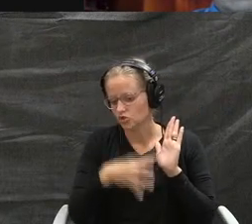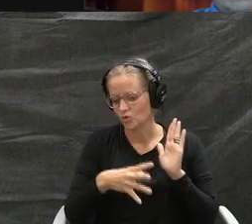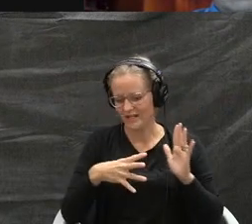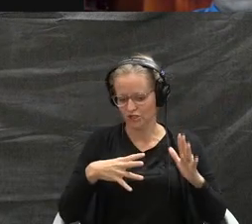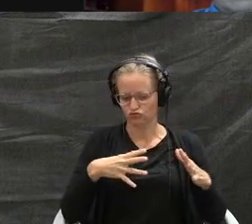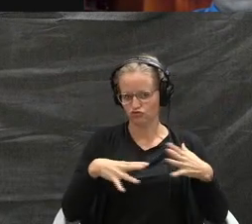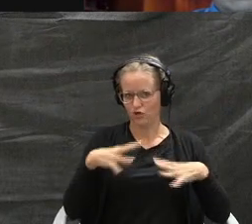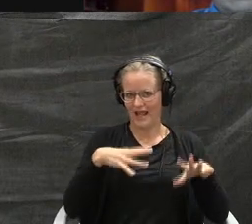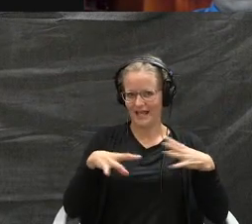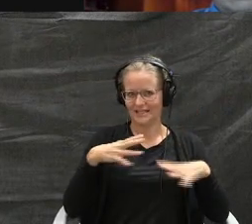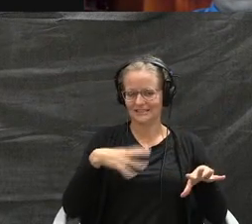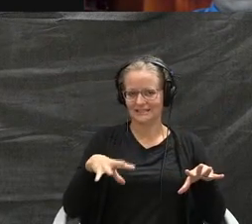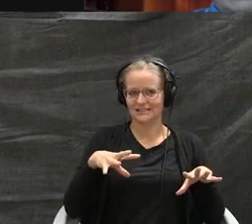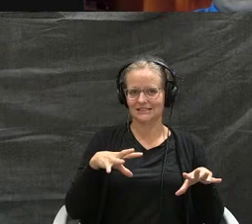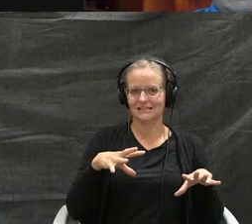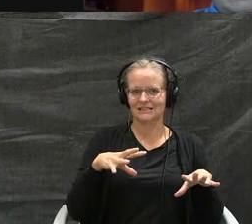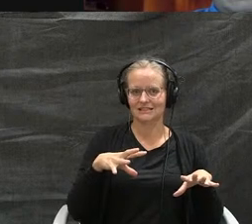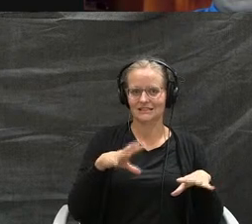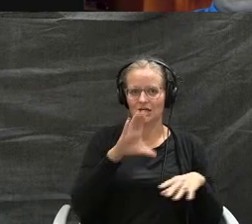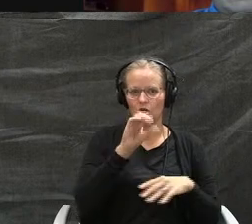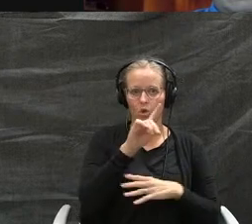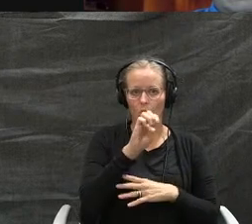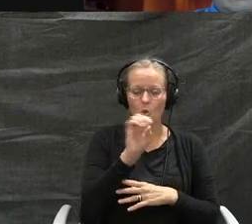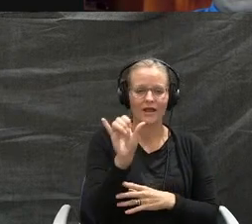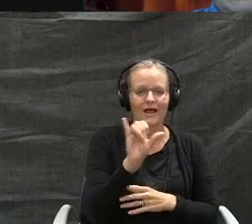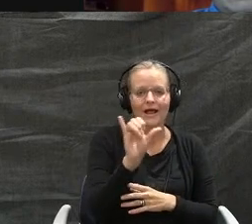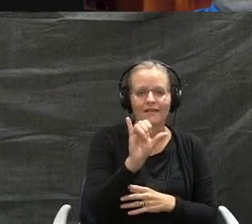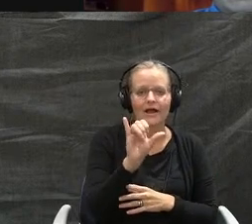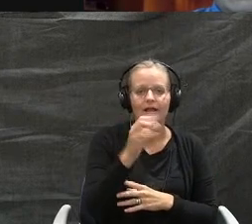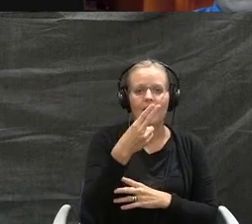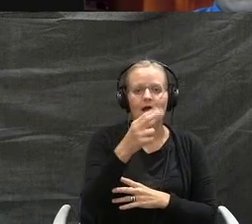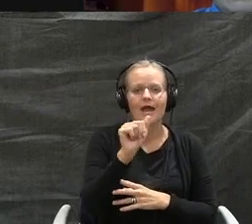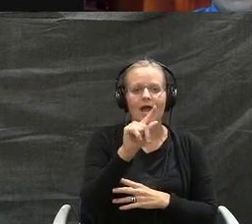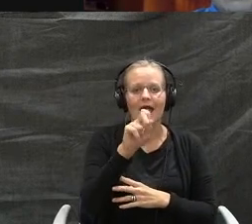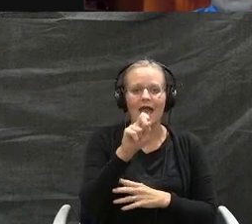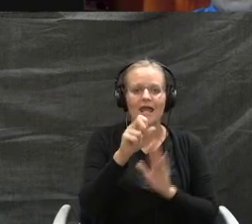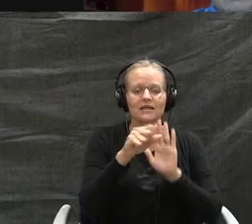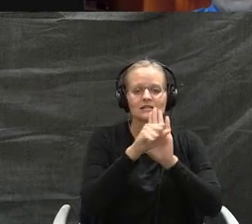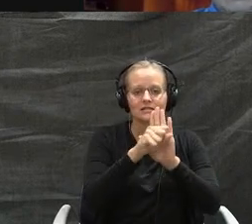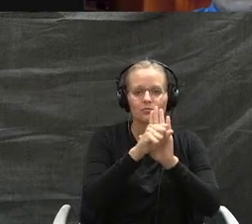codes that would be worth things like hate symbols and an undress